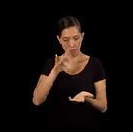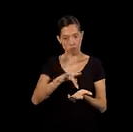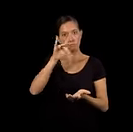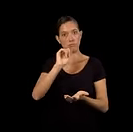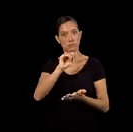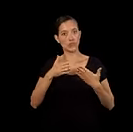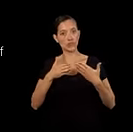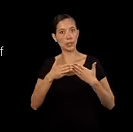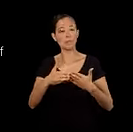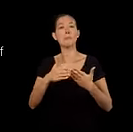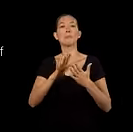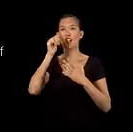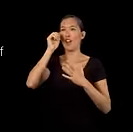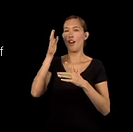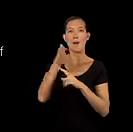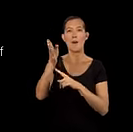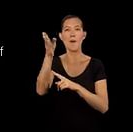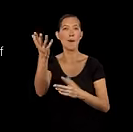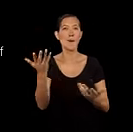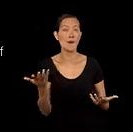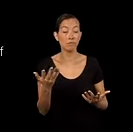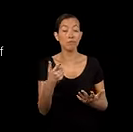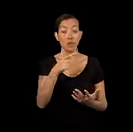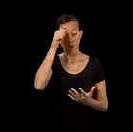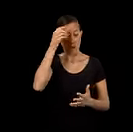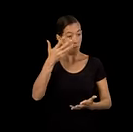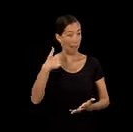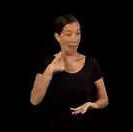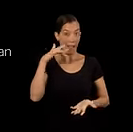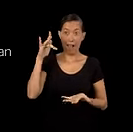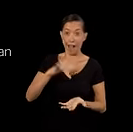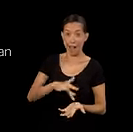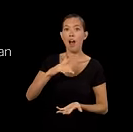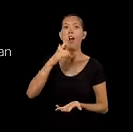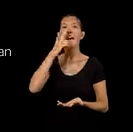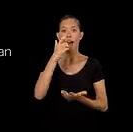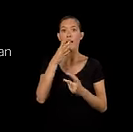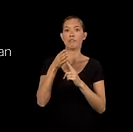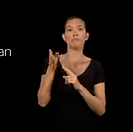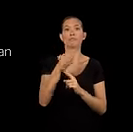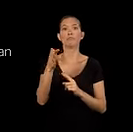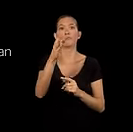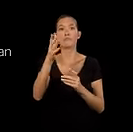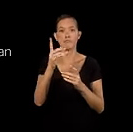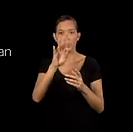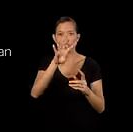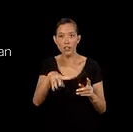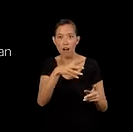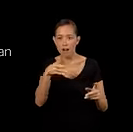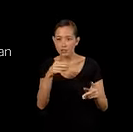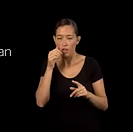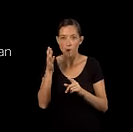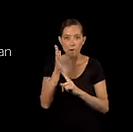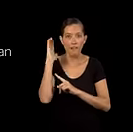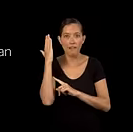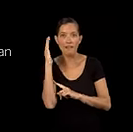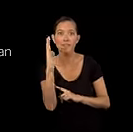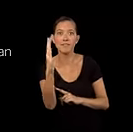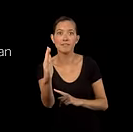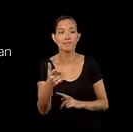which gives you the actual position of your ship. Once you know where you are, you can work out what direction to sail in with the help of a chart.